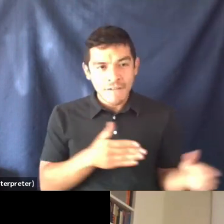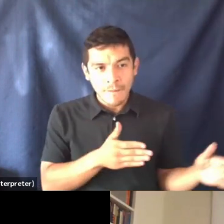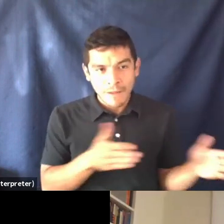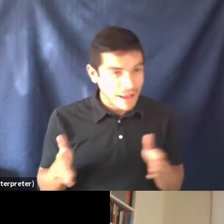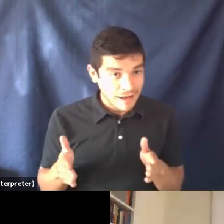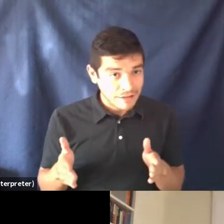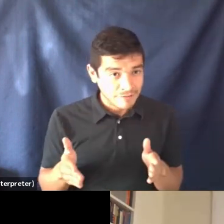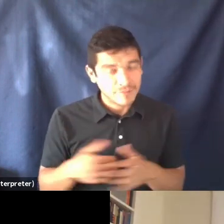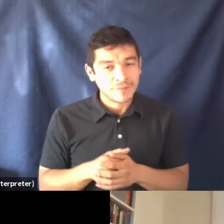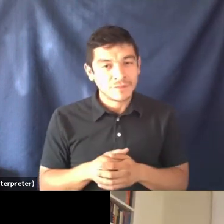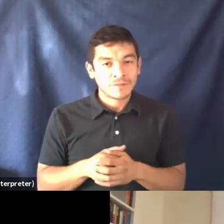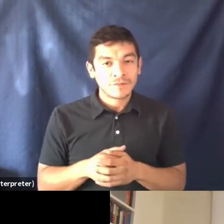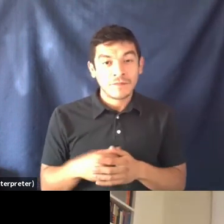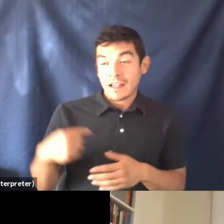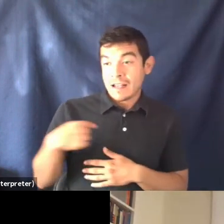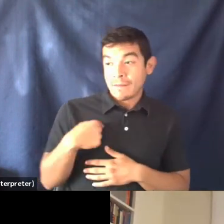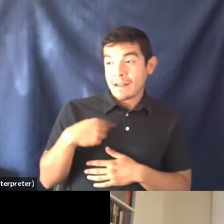and it was me and Zeynep Koprulu who was a Co-producer